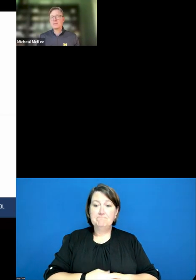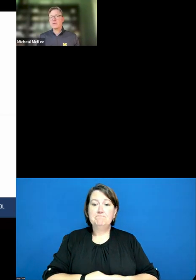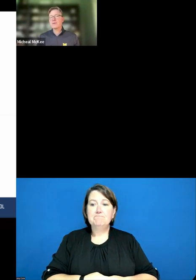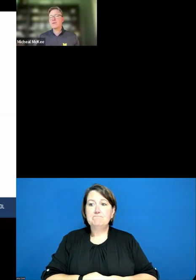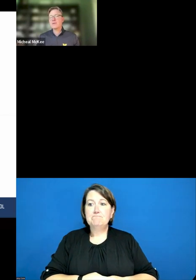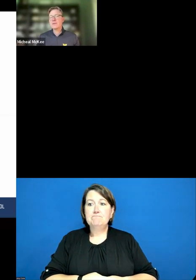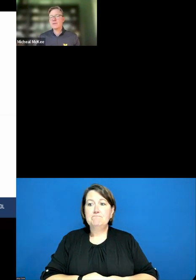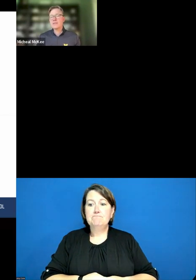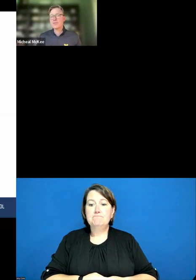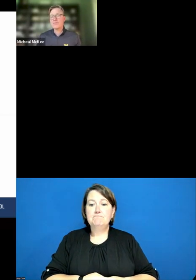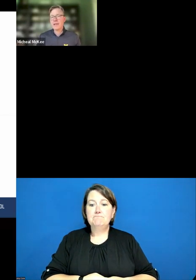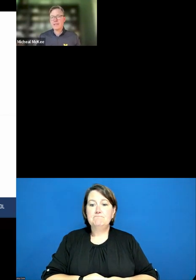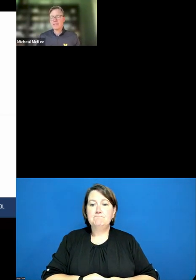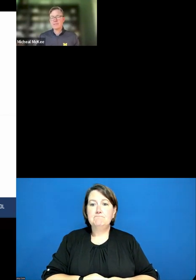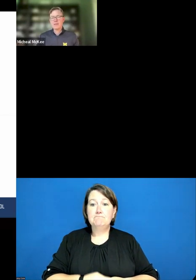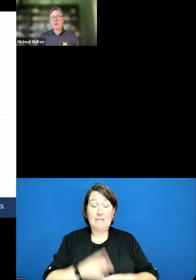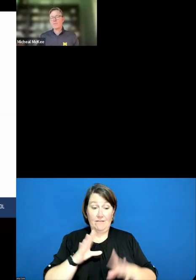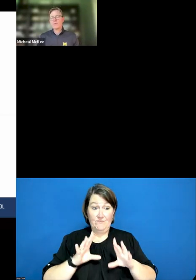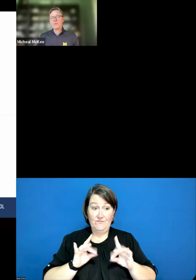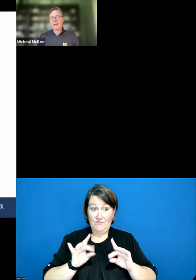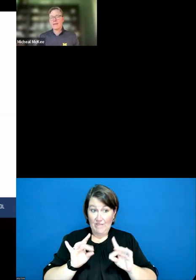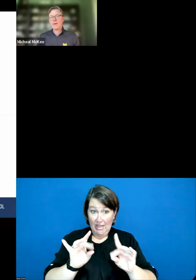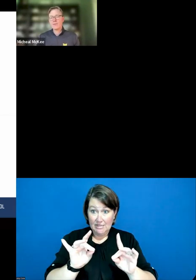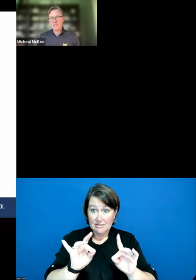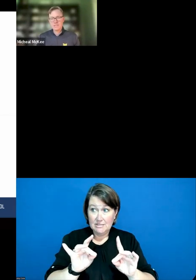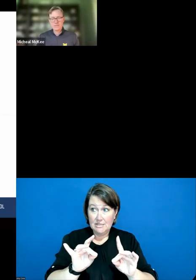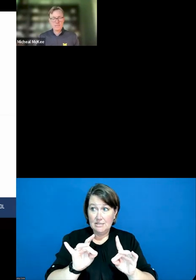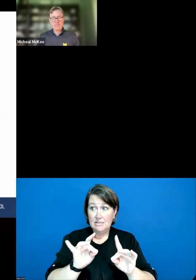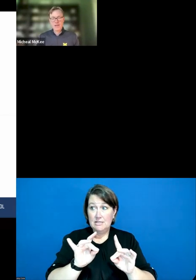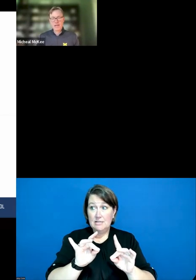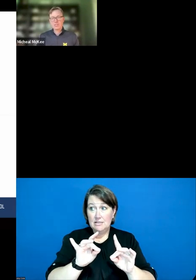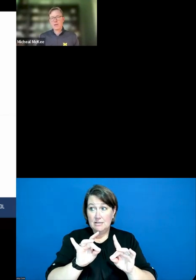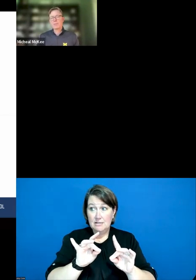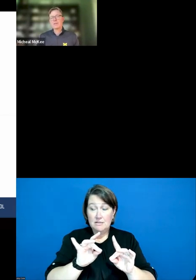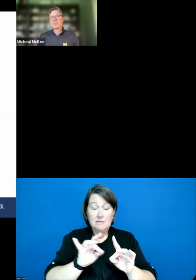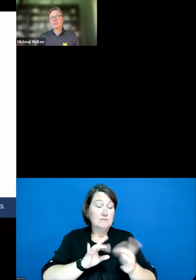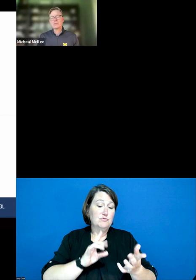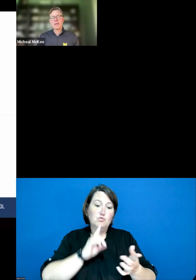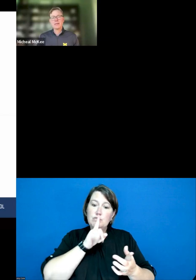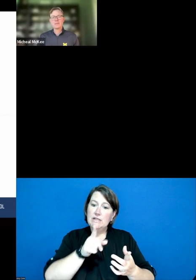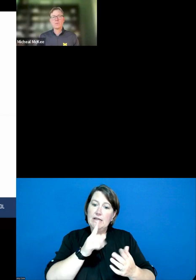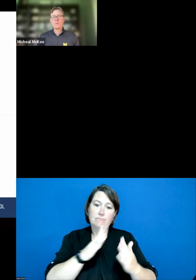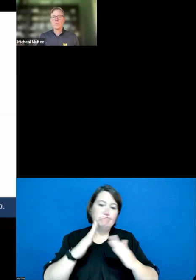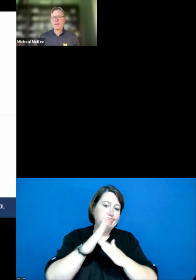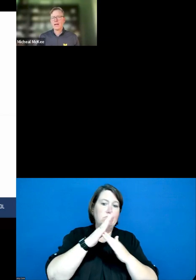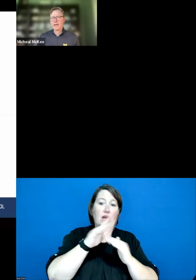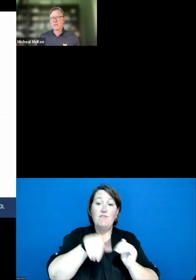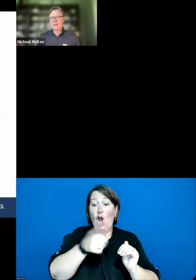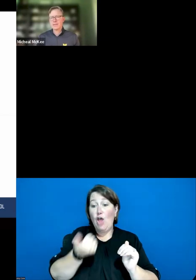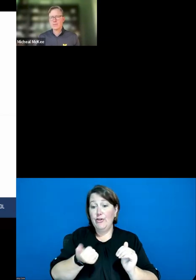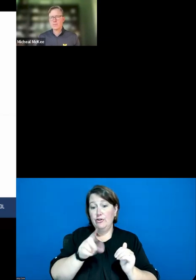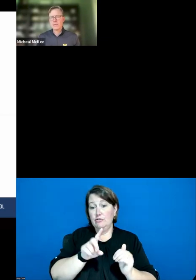These are findings that rival any other disadvantaged population. And so we wanted to highlight that we